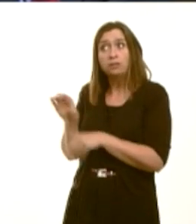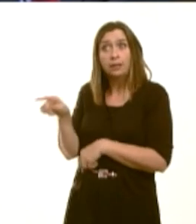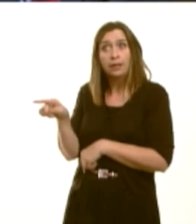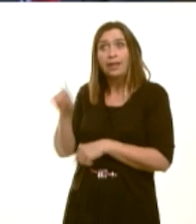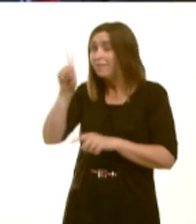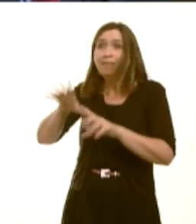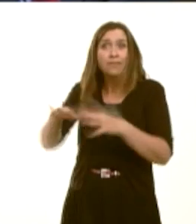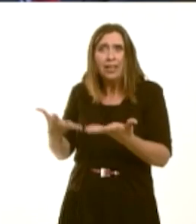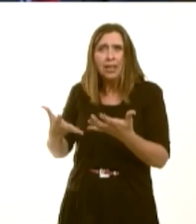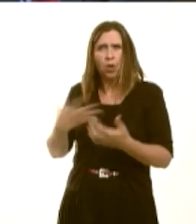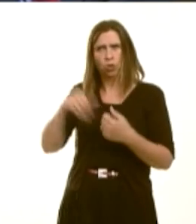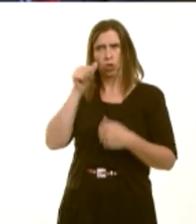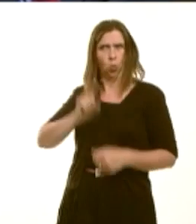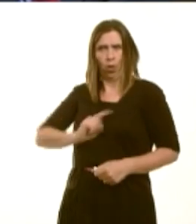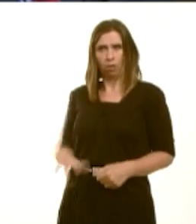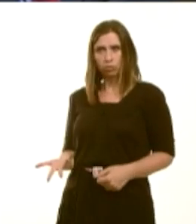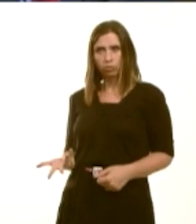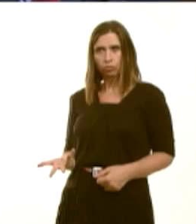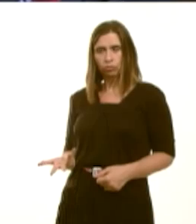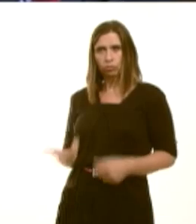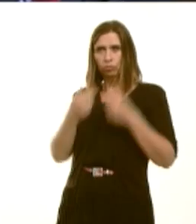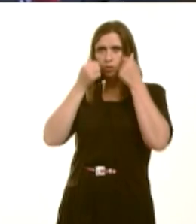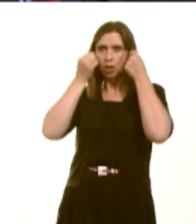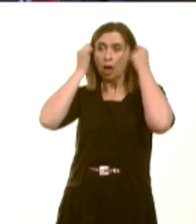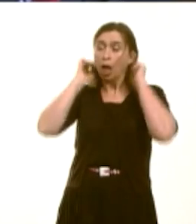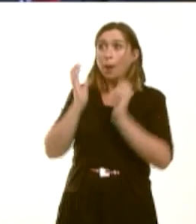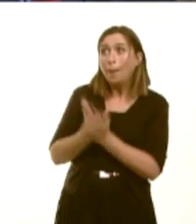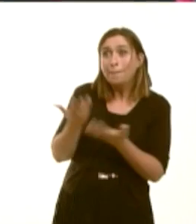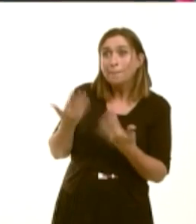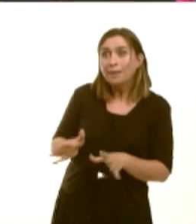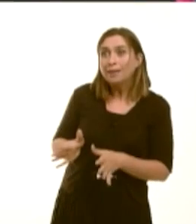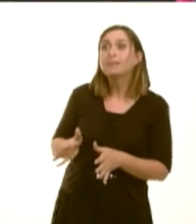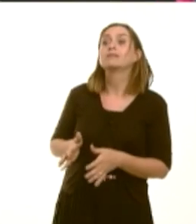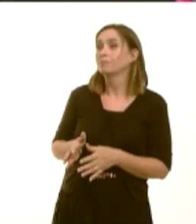to explain why not, and I donít know whether thatís the case or not. It simply isnít